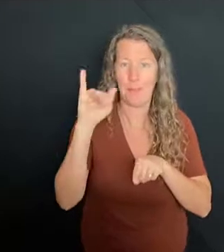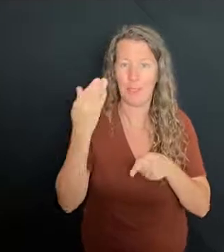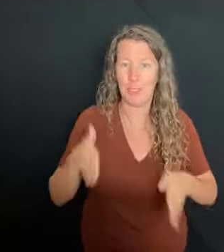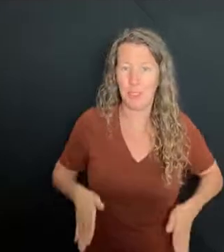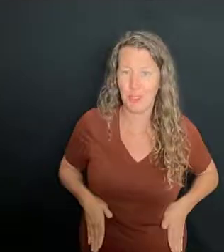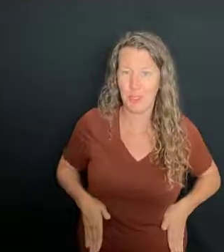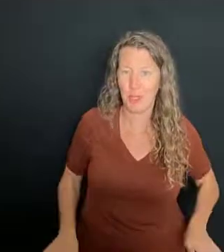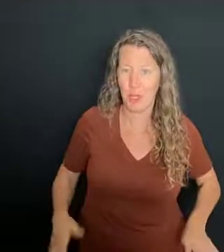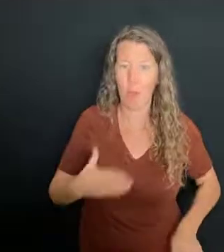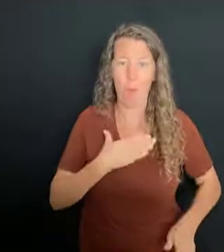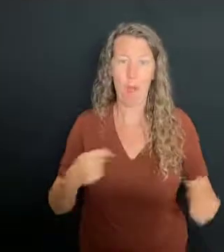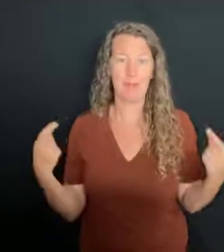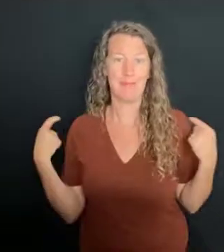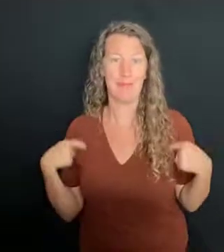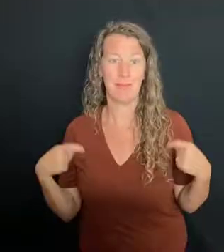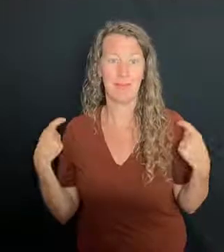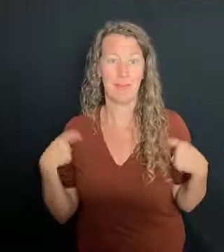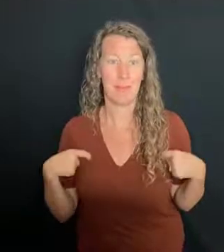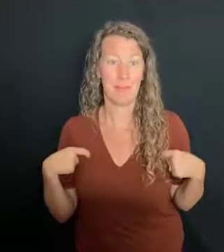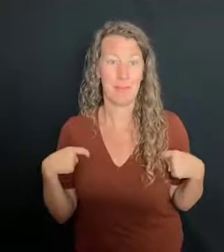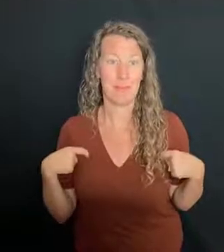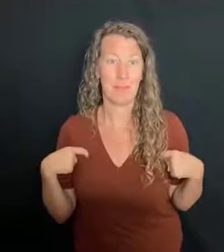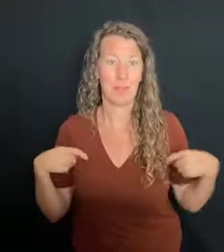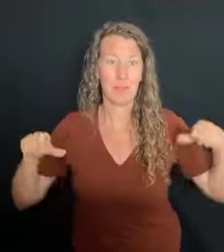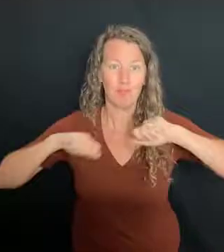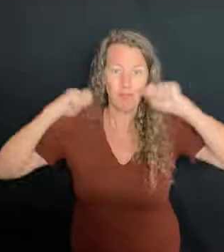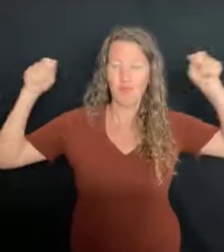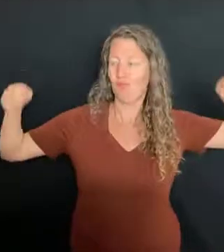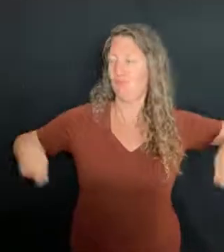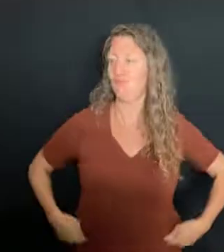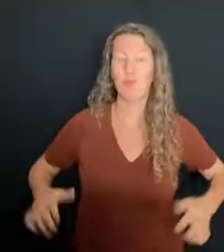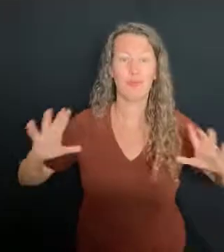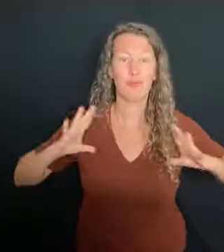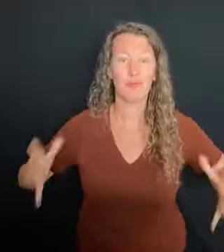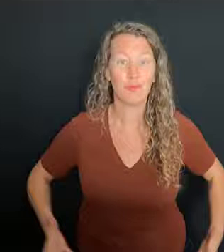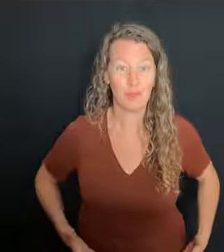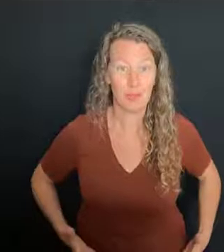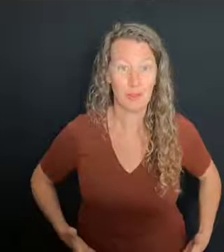Smiling, she pulls a sweater over her head. At a bathroom sink,